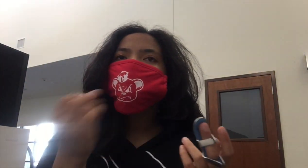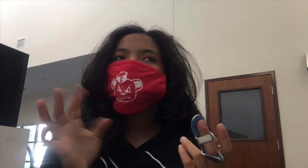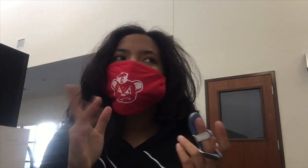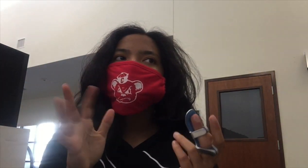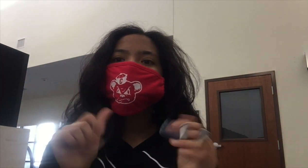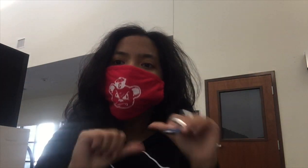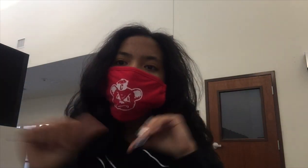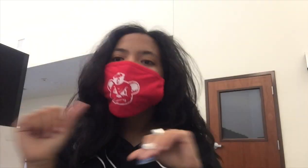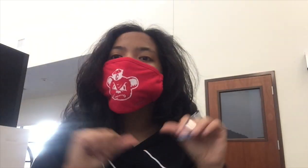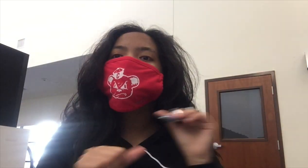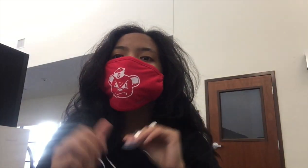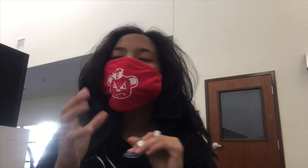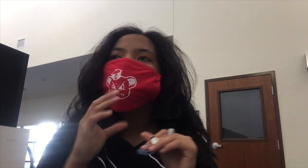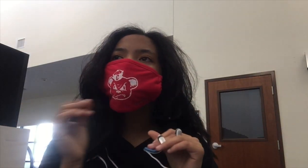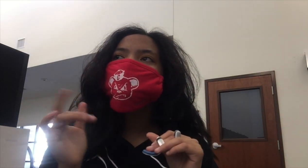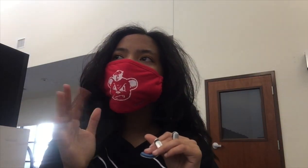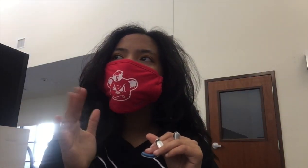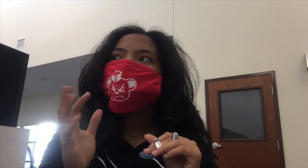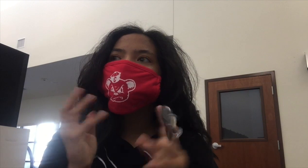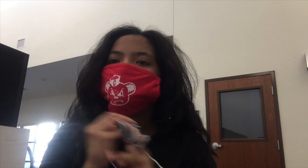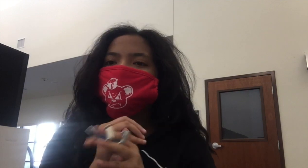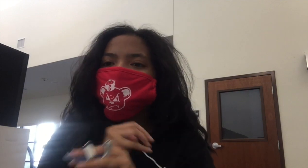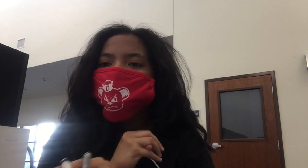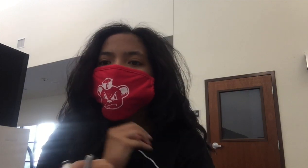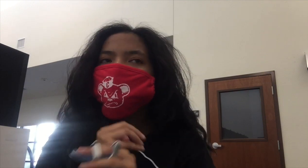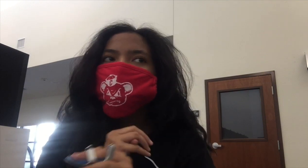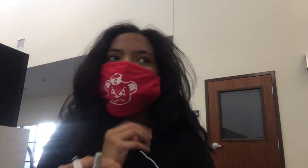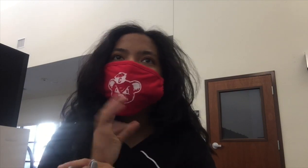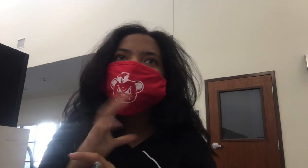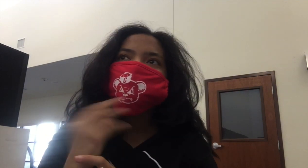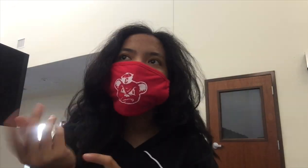Is history. In science. And math.